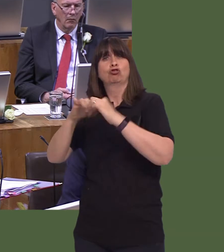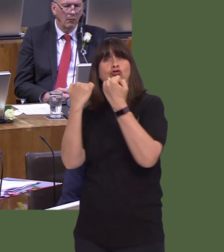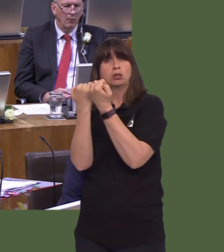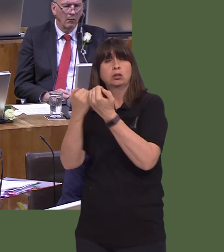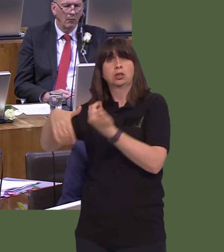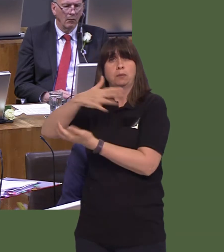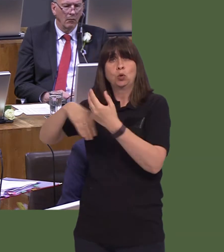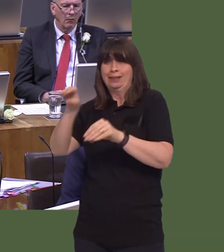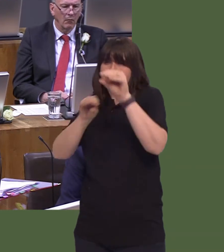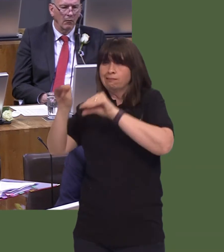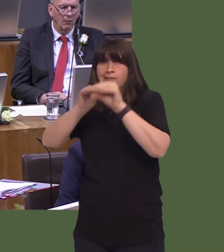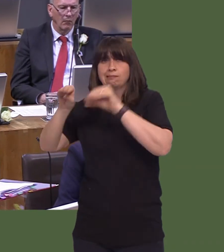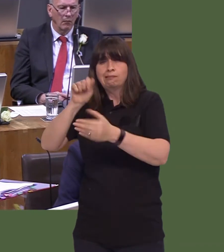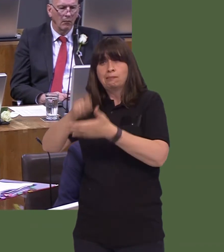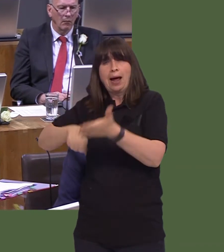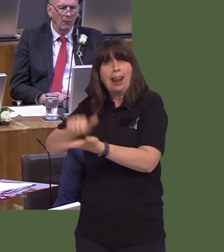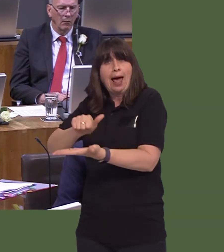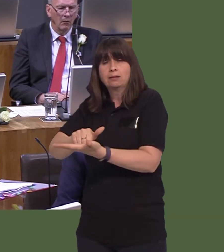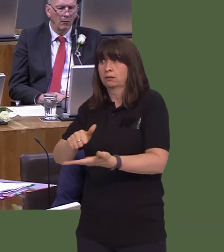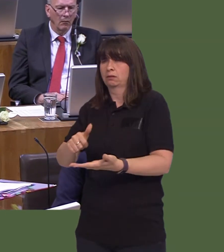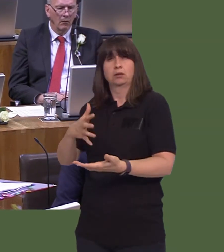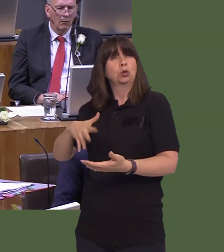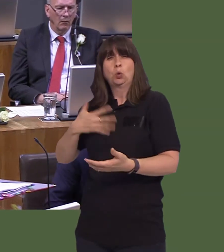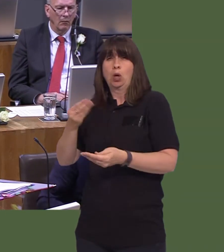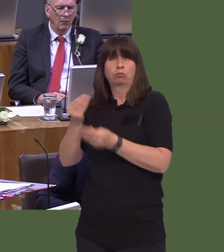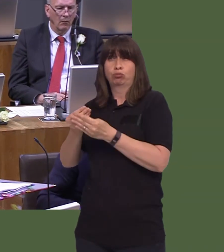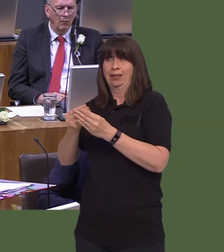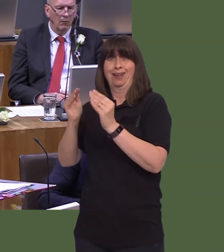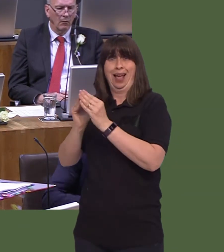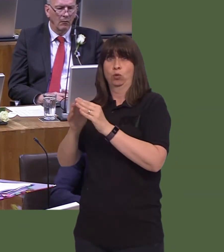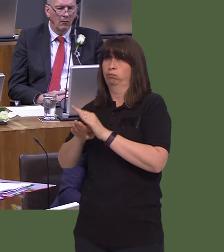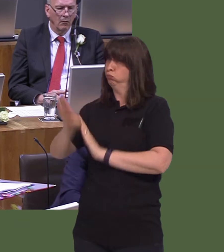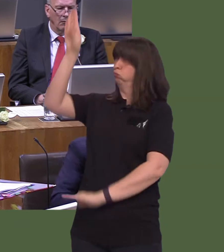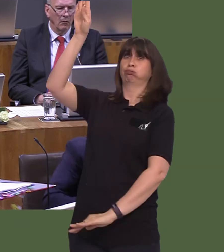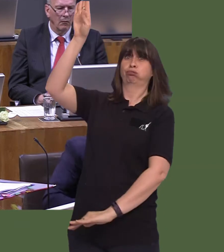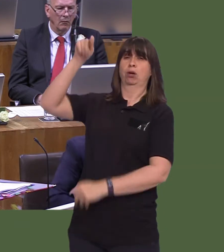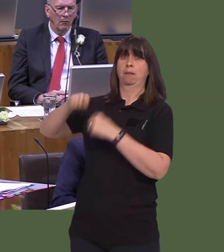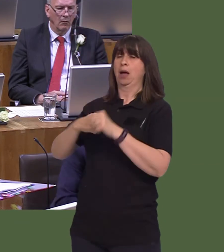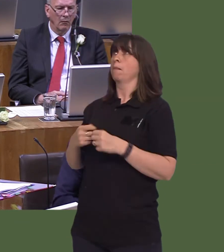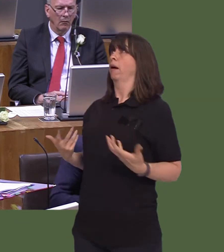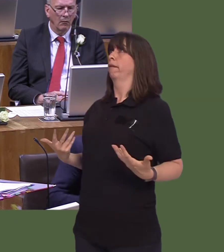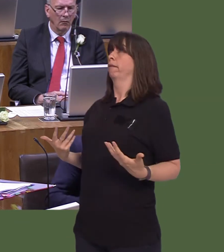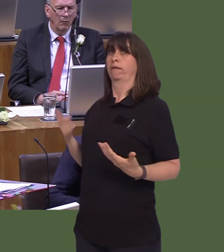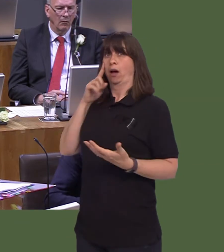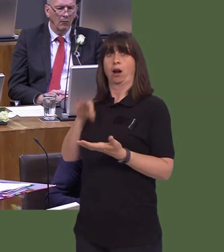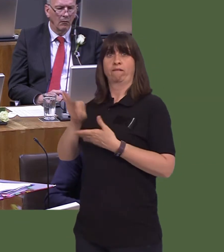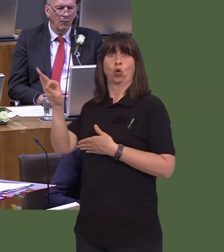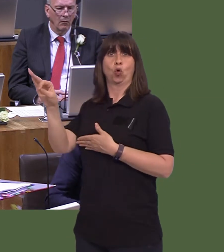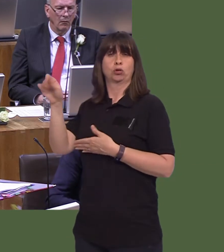sure that the price of housing doesn't go up so fast and so far that the housing then becomes unaffordable. One way of doing that is through shared equity.